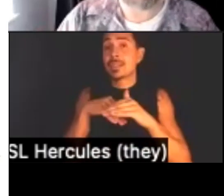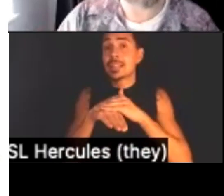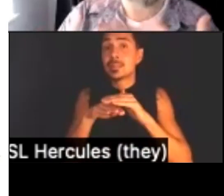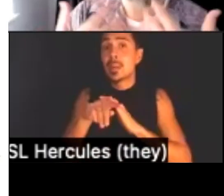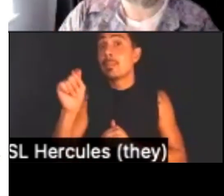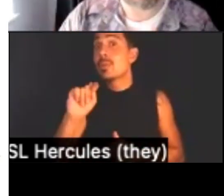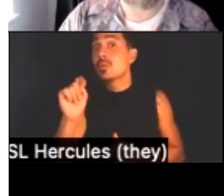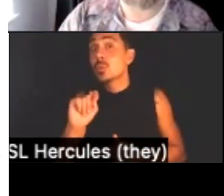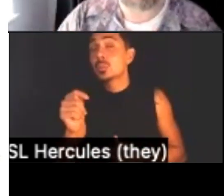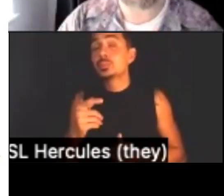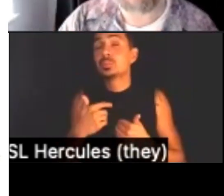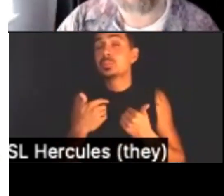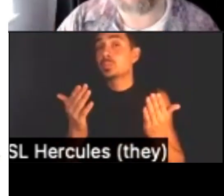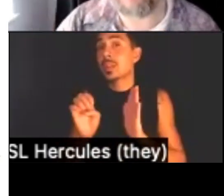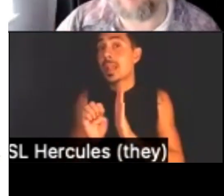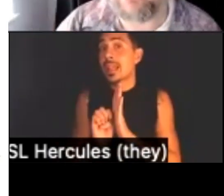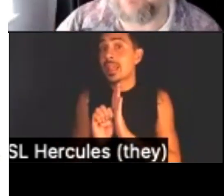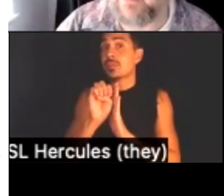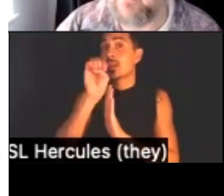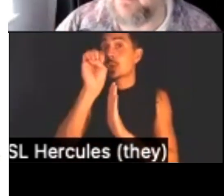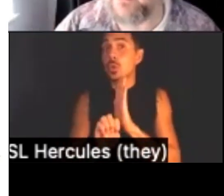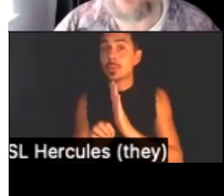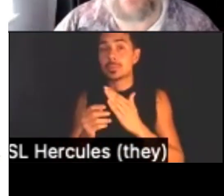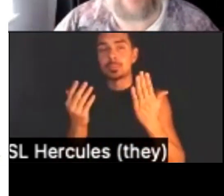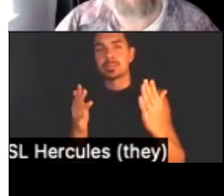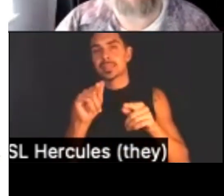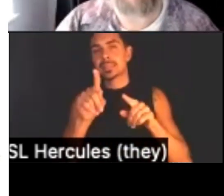So those kinds of practicalities we want to think about as well.